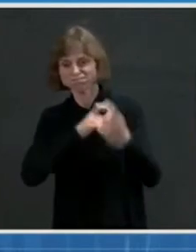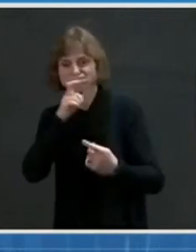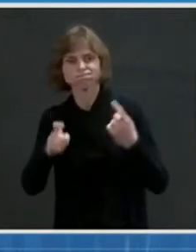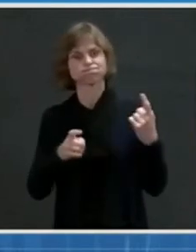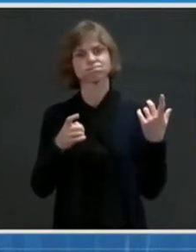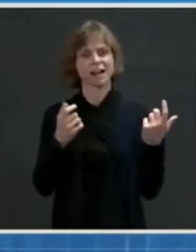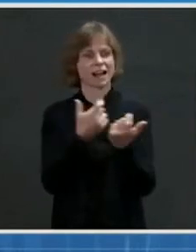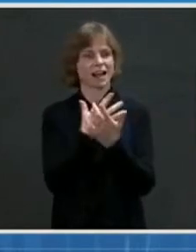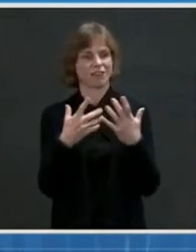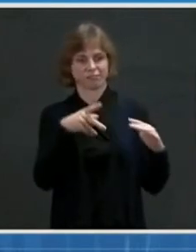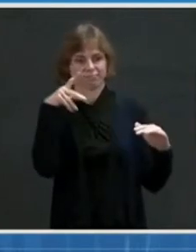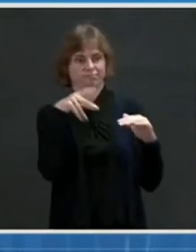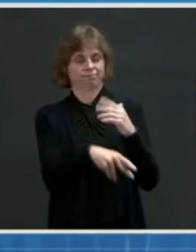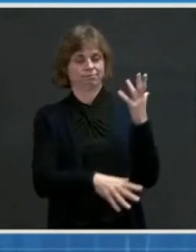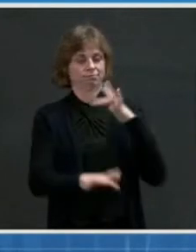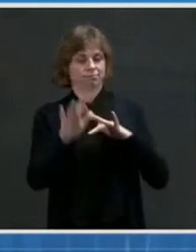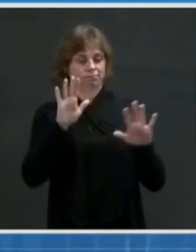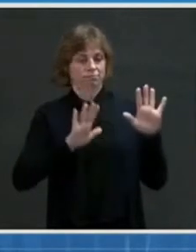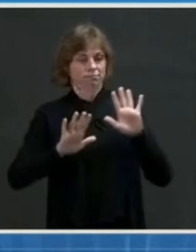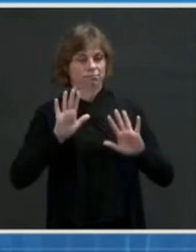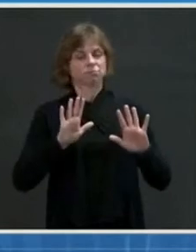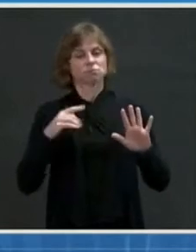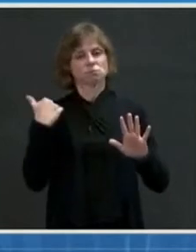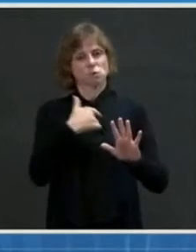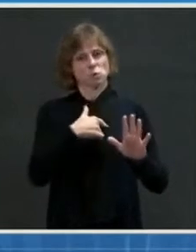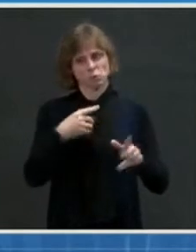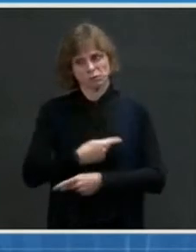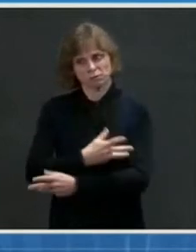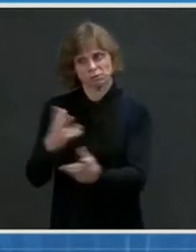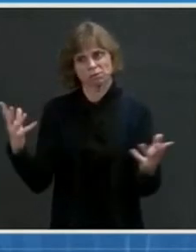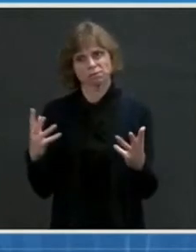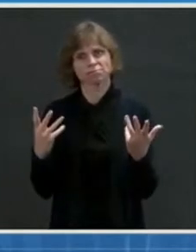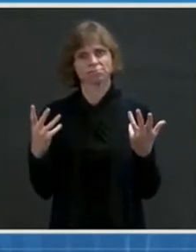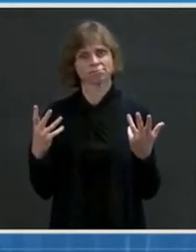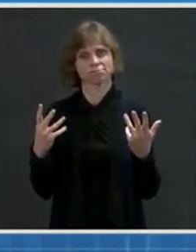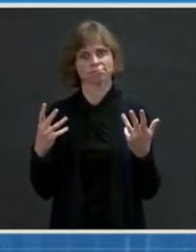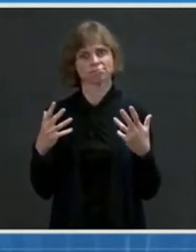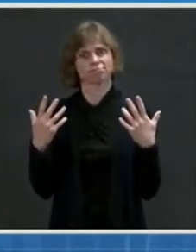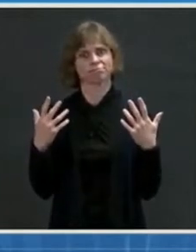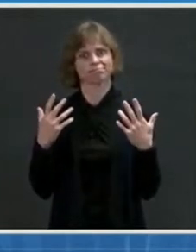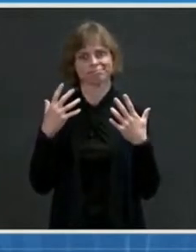LIFE AND GIFTS WERE CUT SHORT.